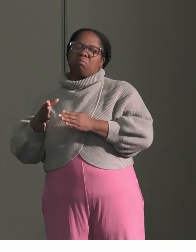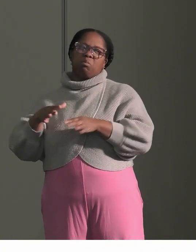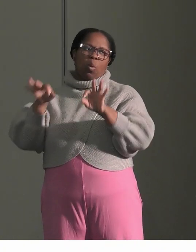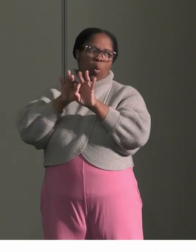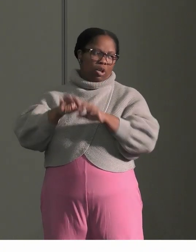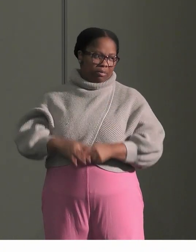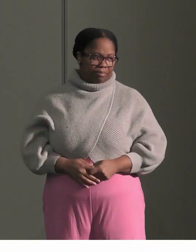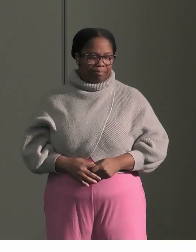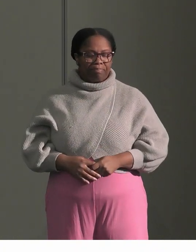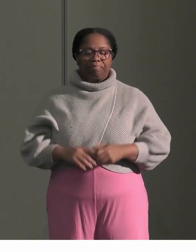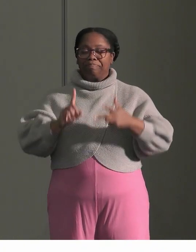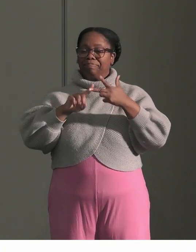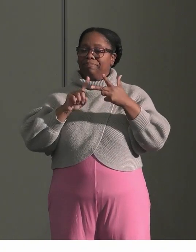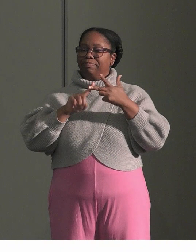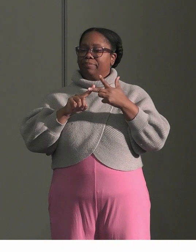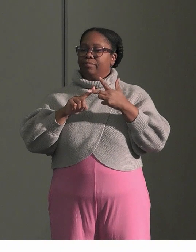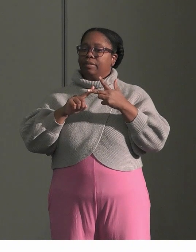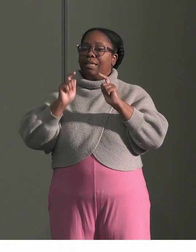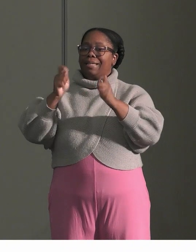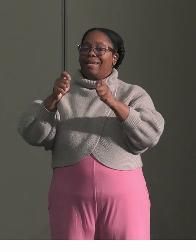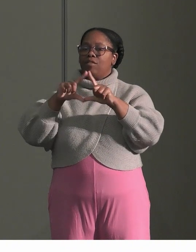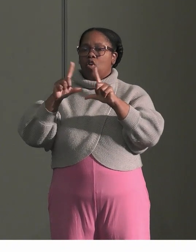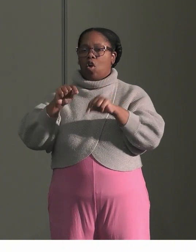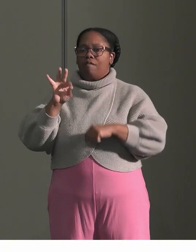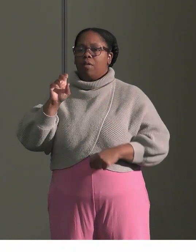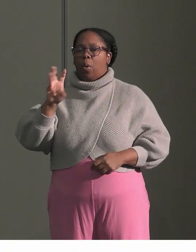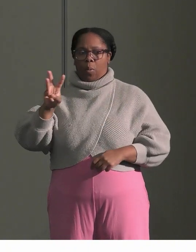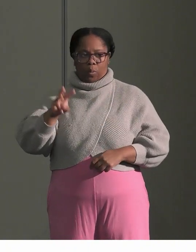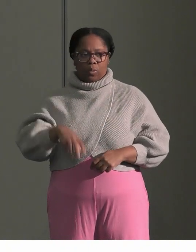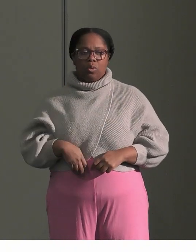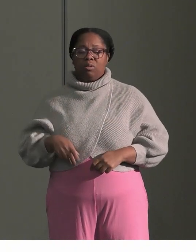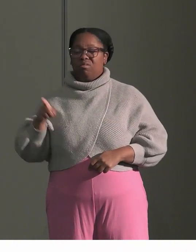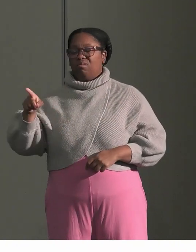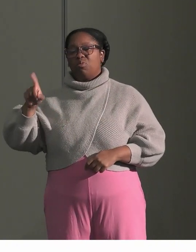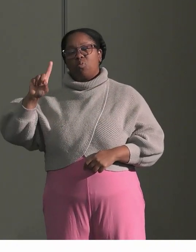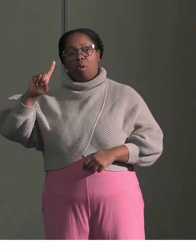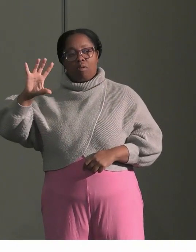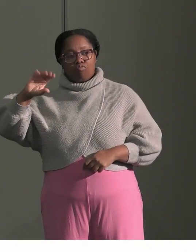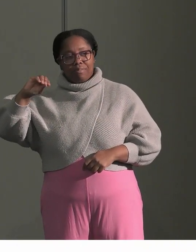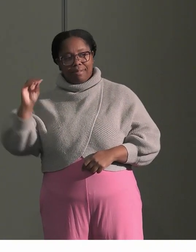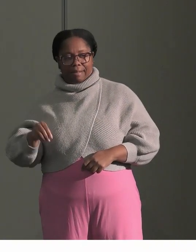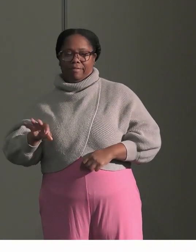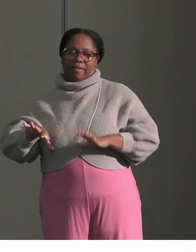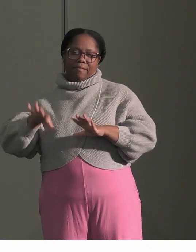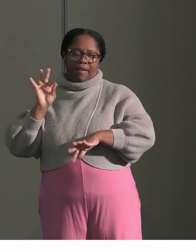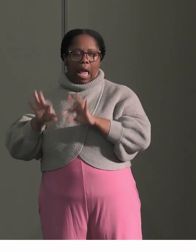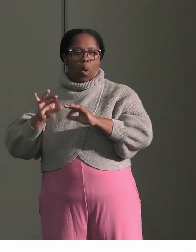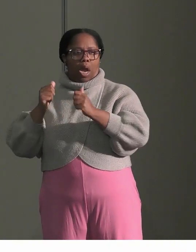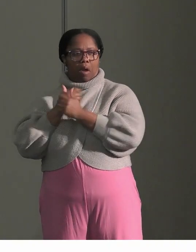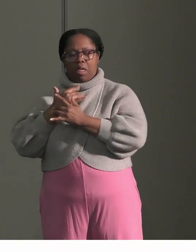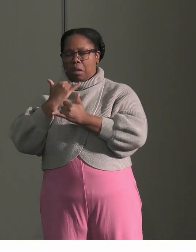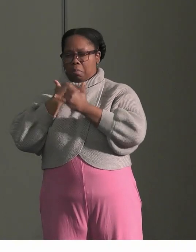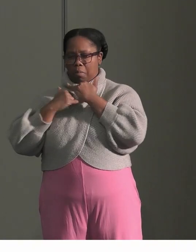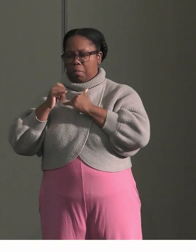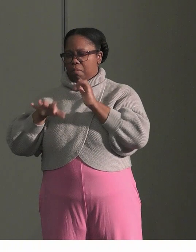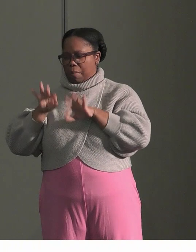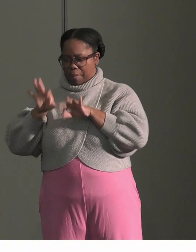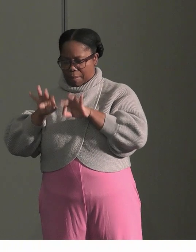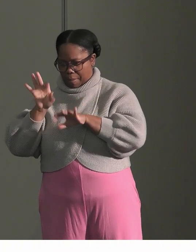Gift card flow, our AT users 100%. They found everything. That we uncovered in this study.